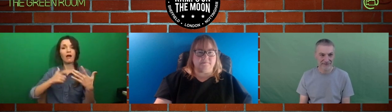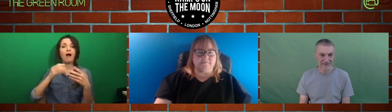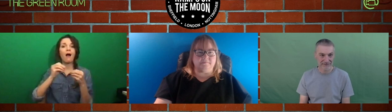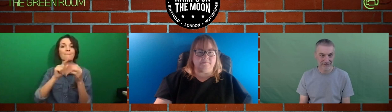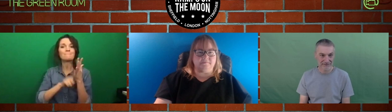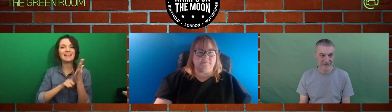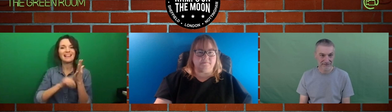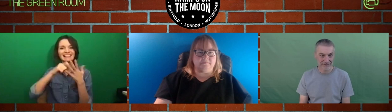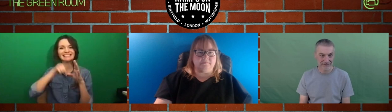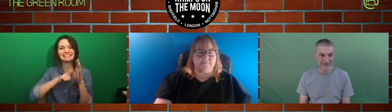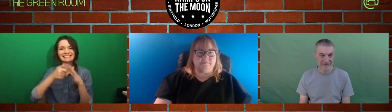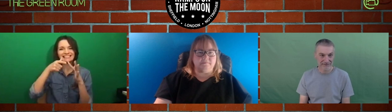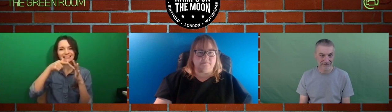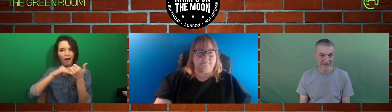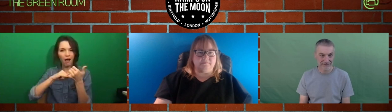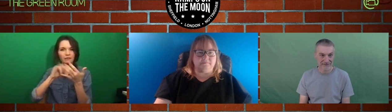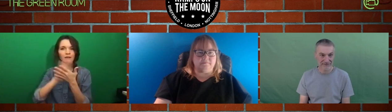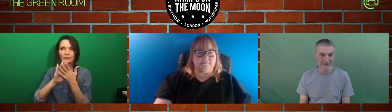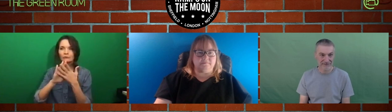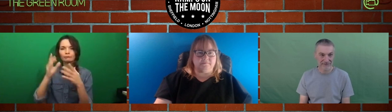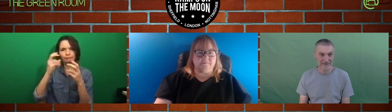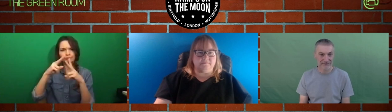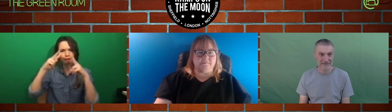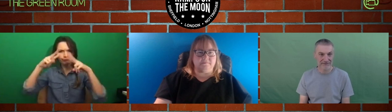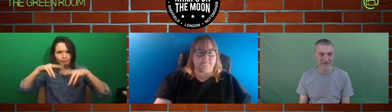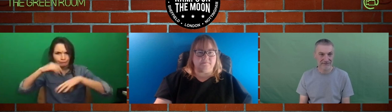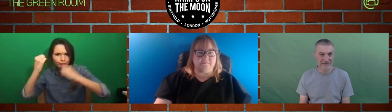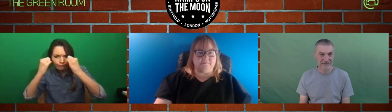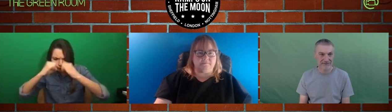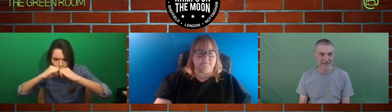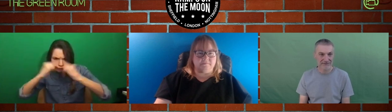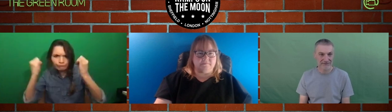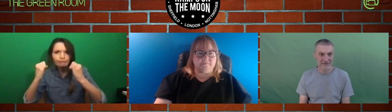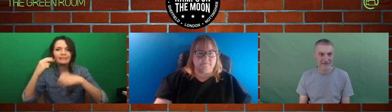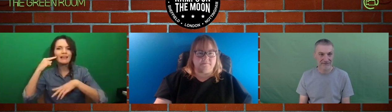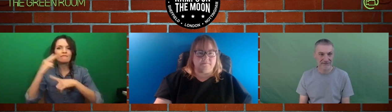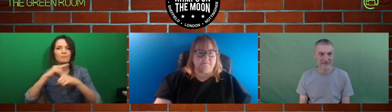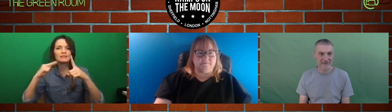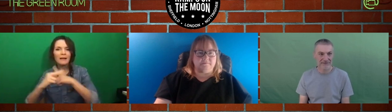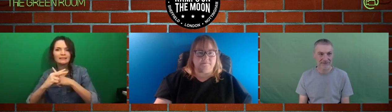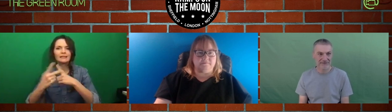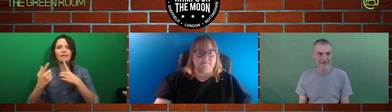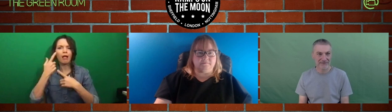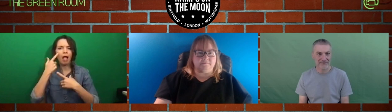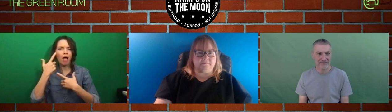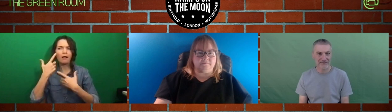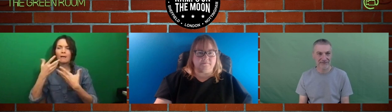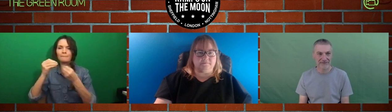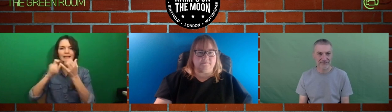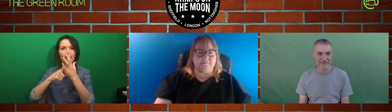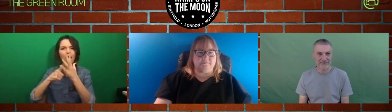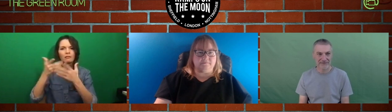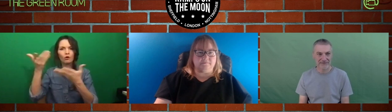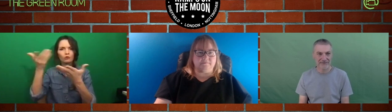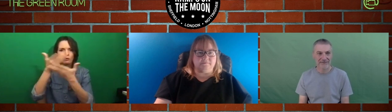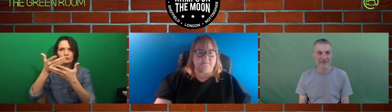the BSL consultant and integrating BSL into the story. And there's one more